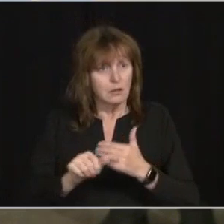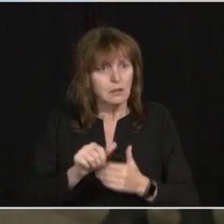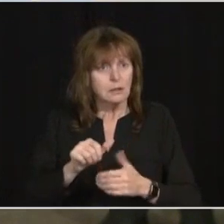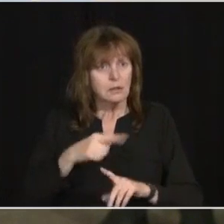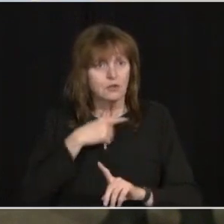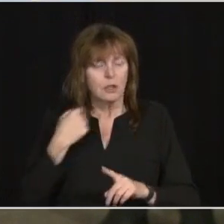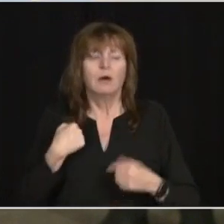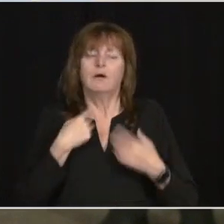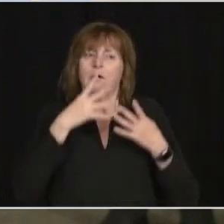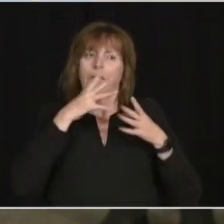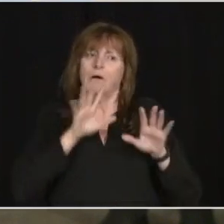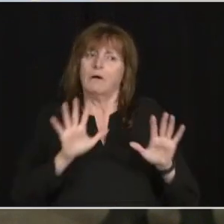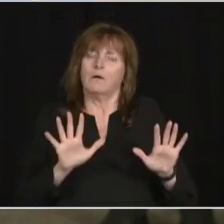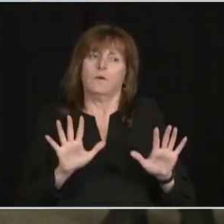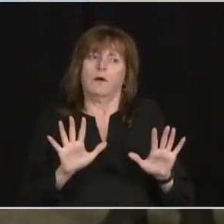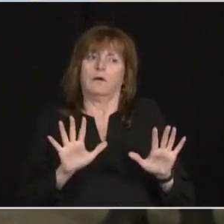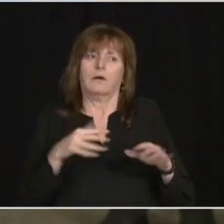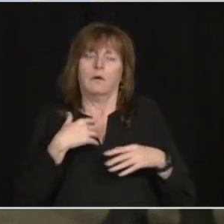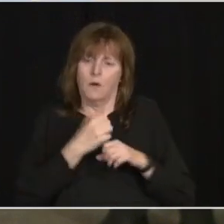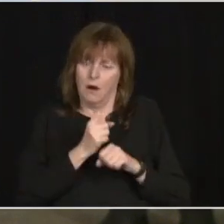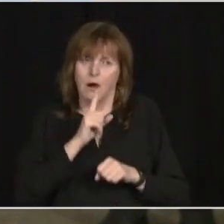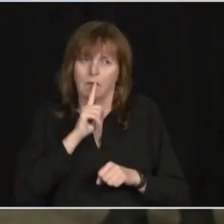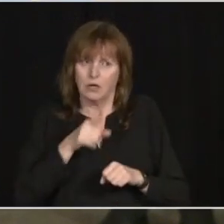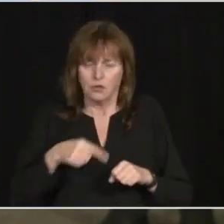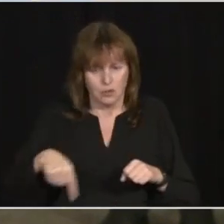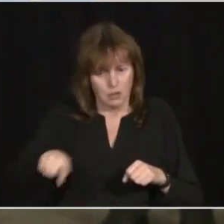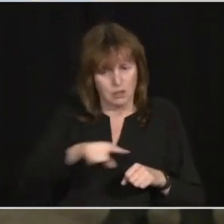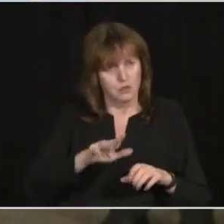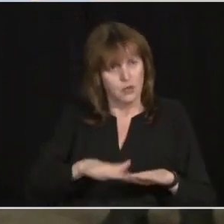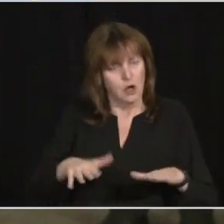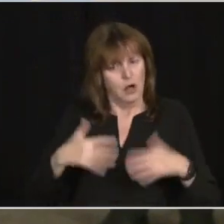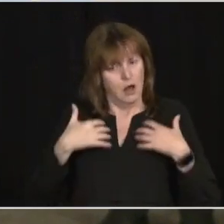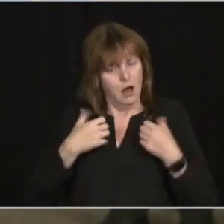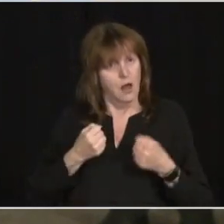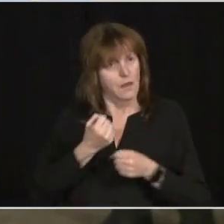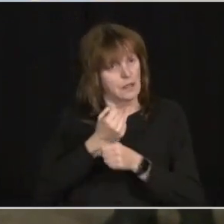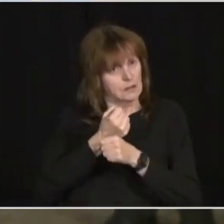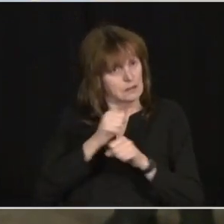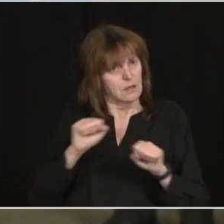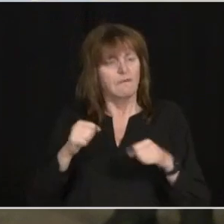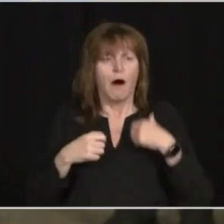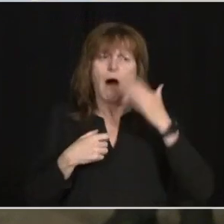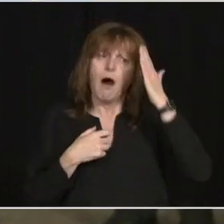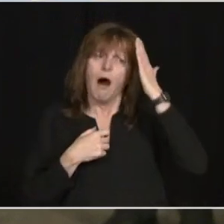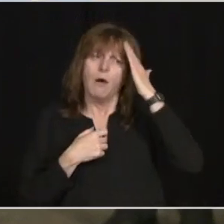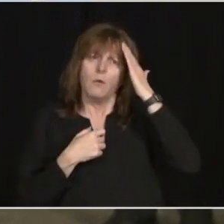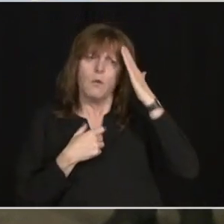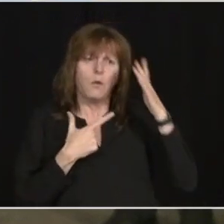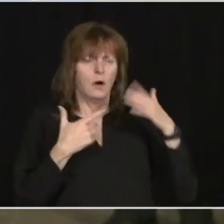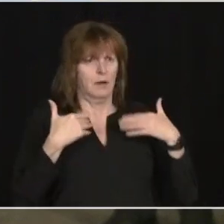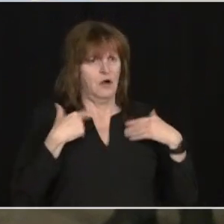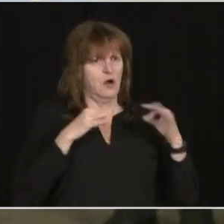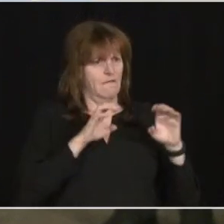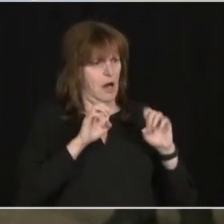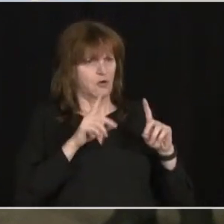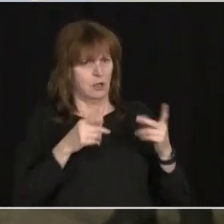are healthy and safe. There's nothing more than -- I know the Minister of Education, myself, we're going to make